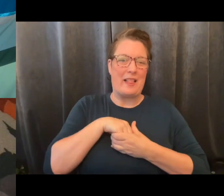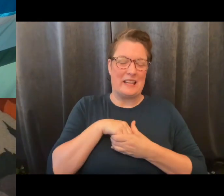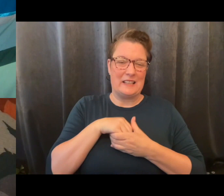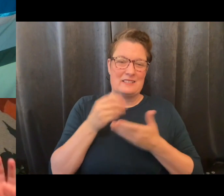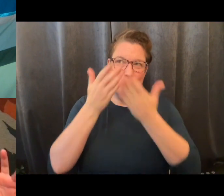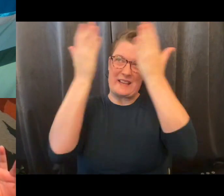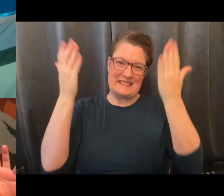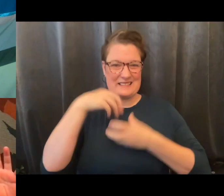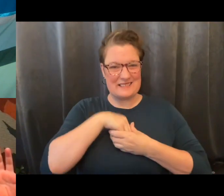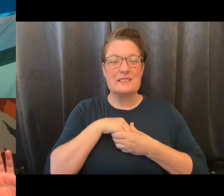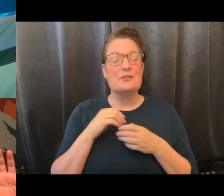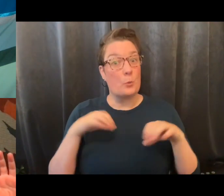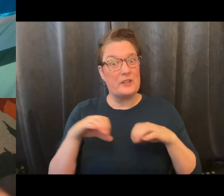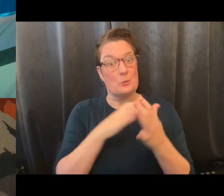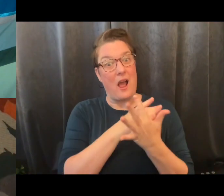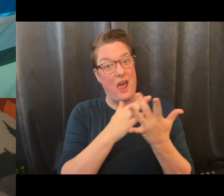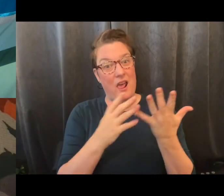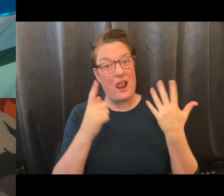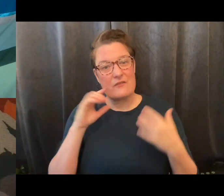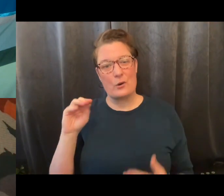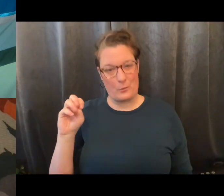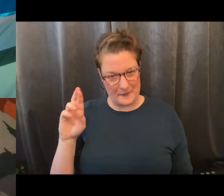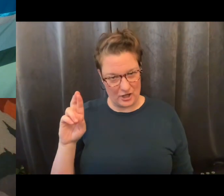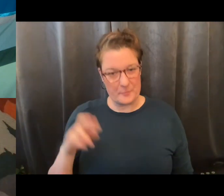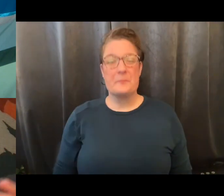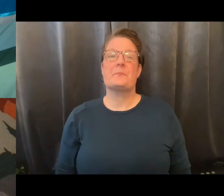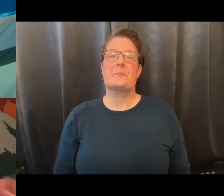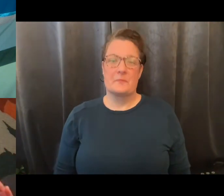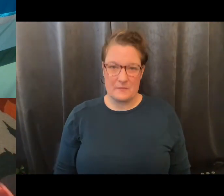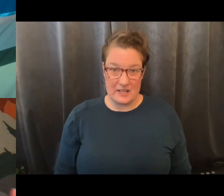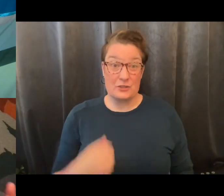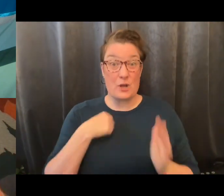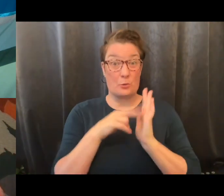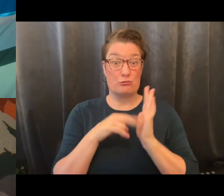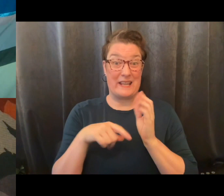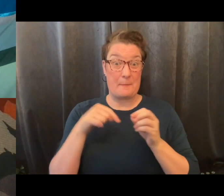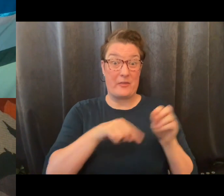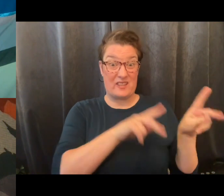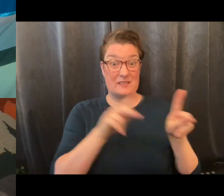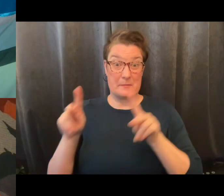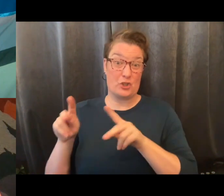And What I was reading about this mirror time of the 7 weeks of consolation is